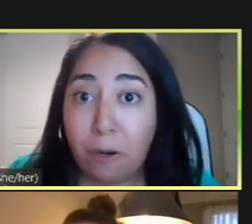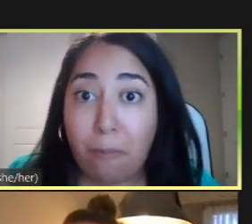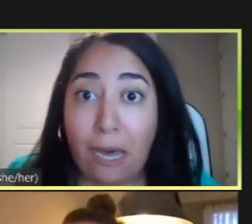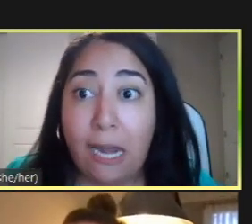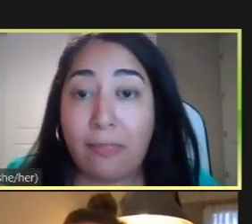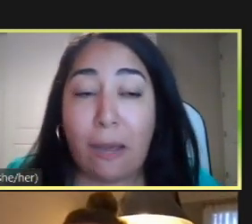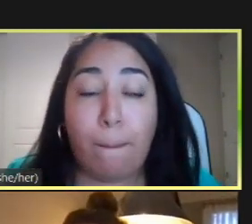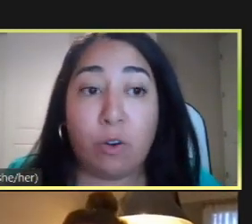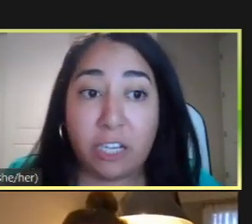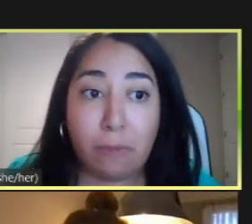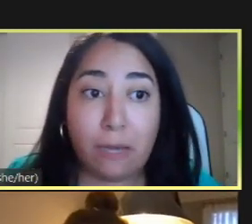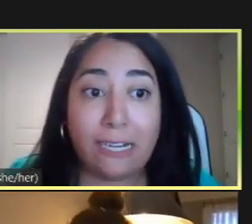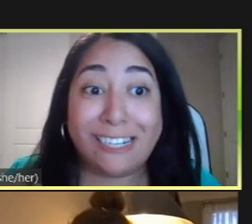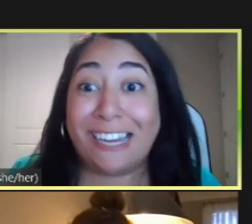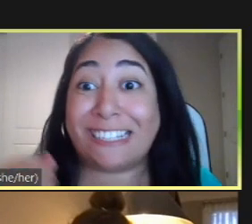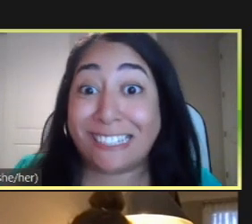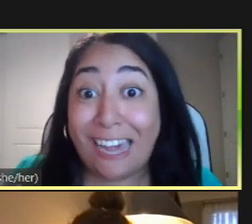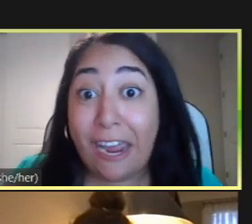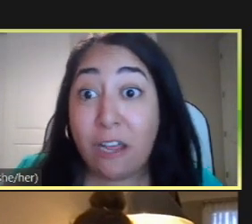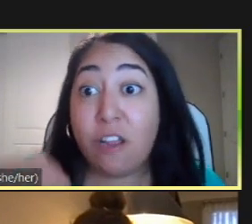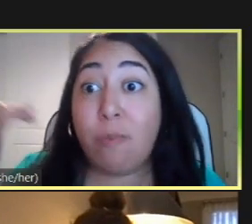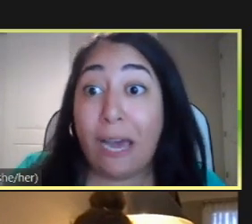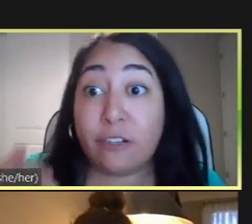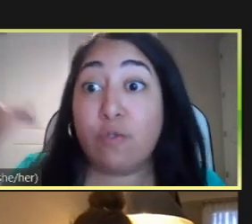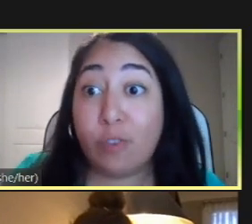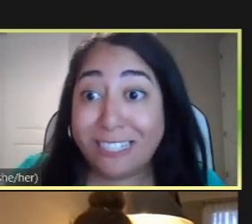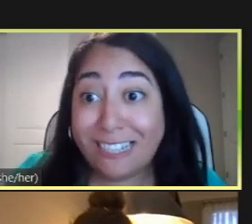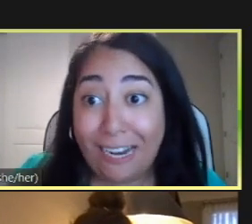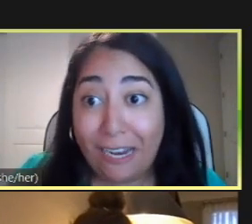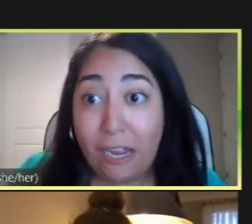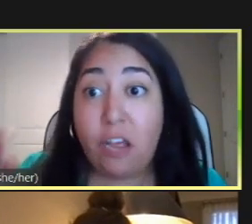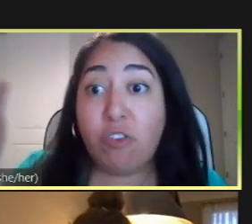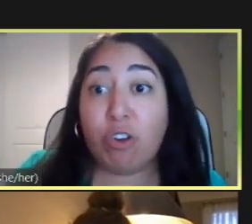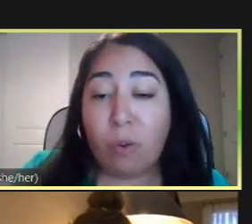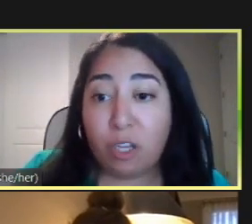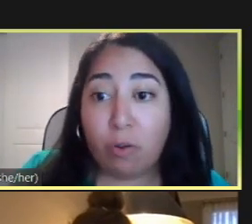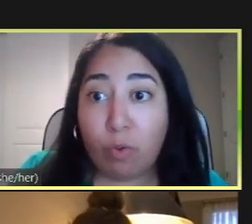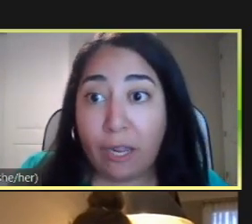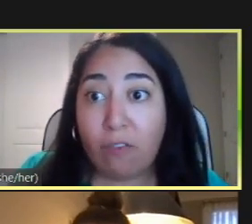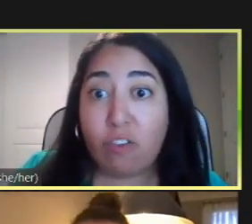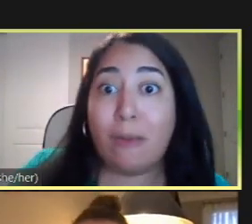Keep in mind that multi-pinning doesn't stay. You have to reset it if you go into a breakout room